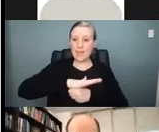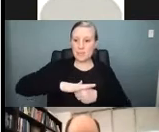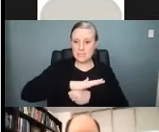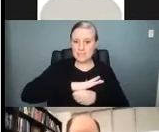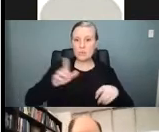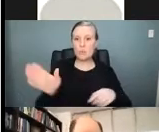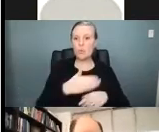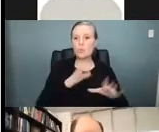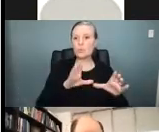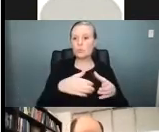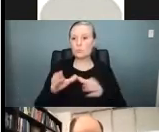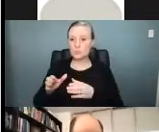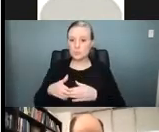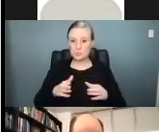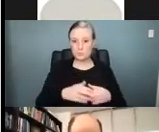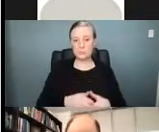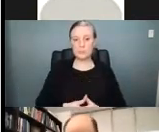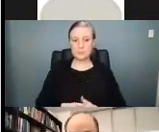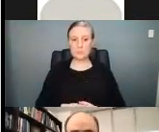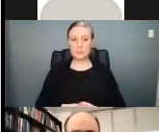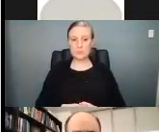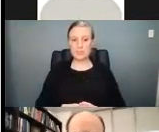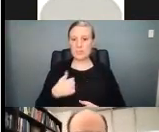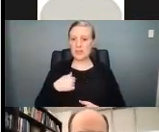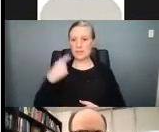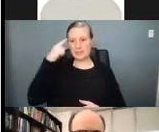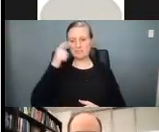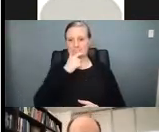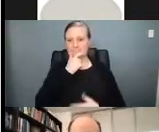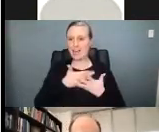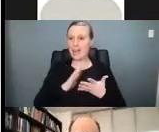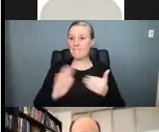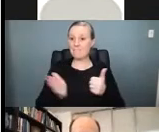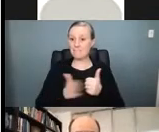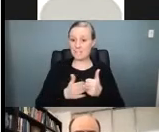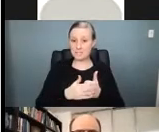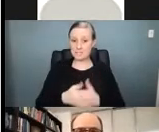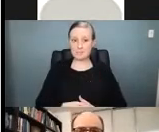things that we need to do in order to fix it. Let me just pull out some key points that